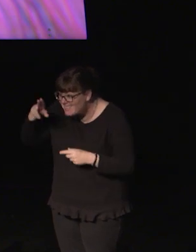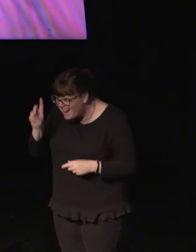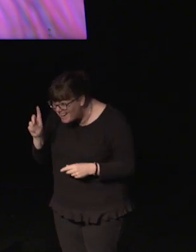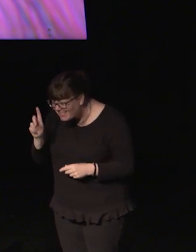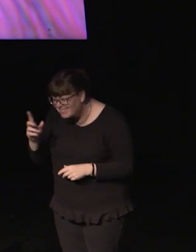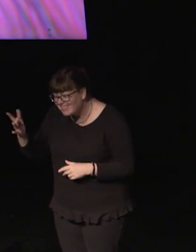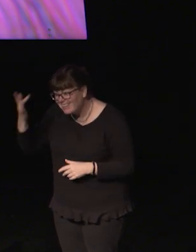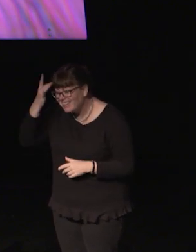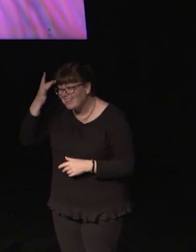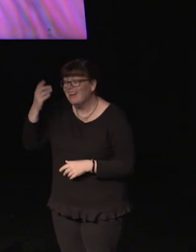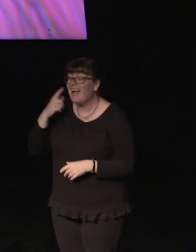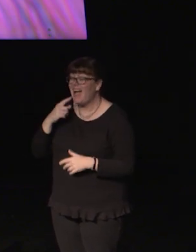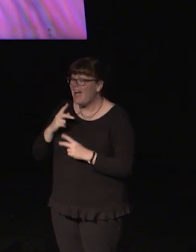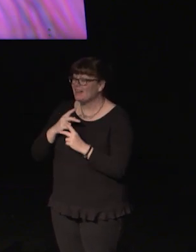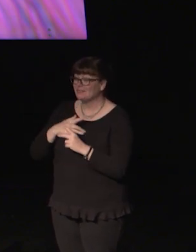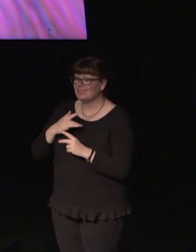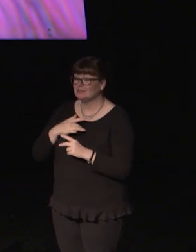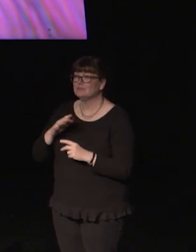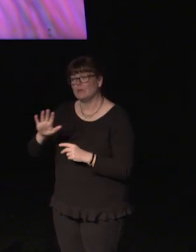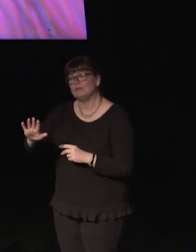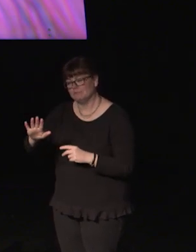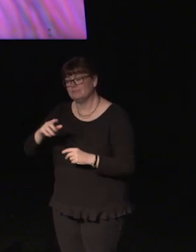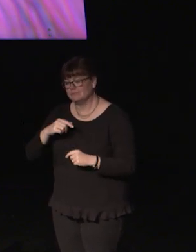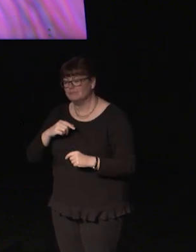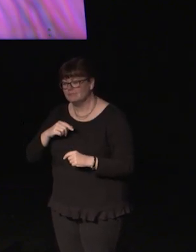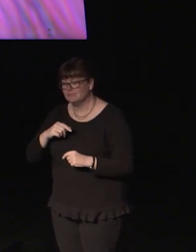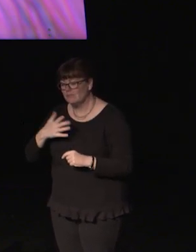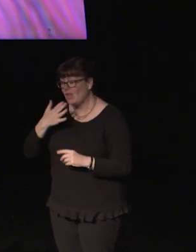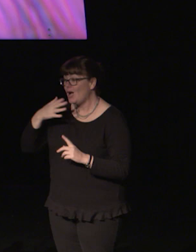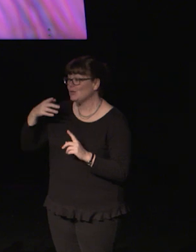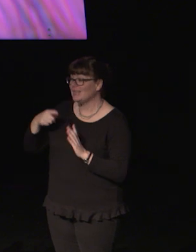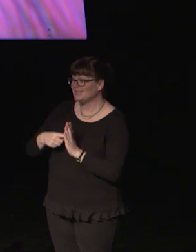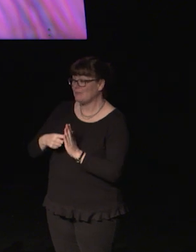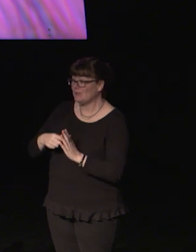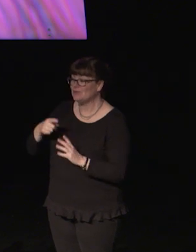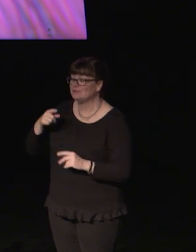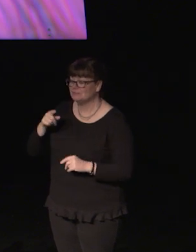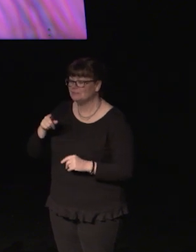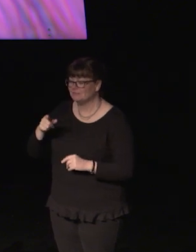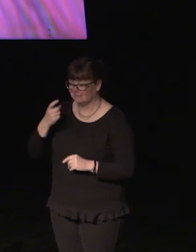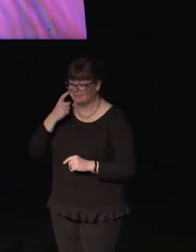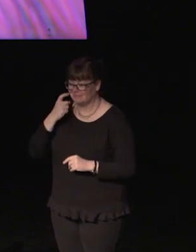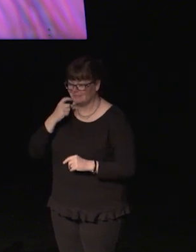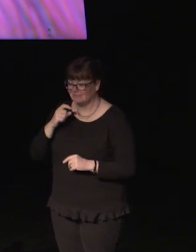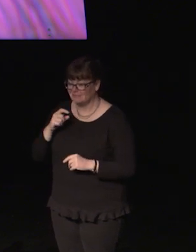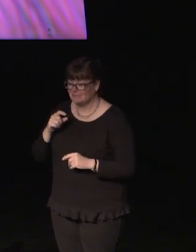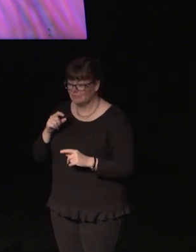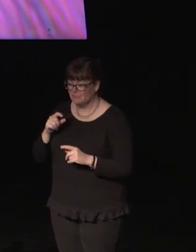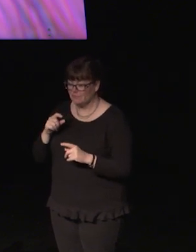Like, I find that... -Yes. I will say that as a good example of that, recently the little that came out was in The Division 2.